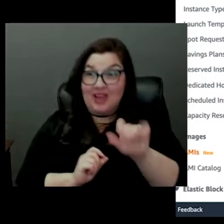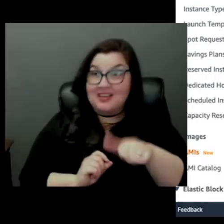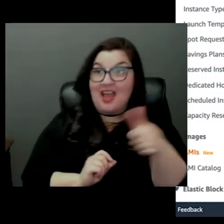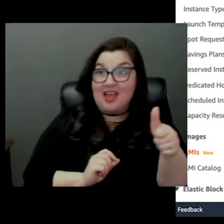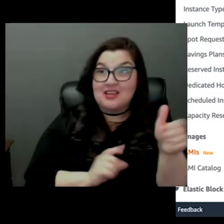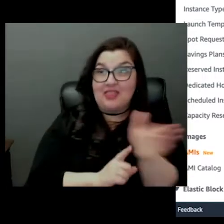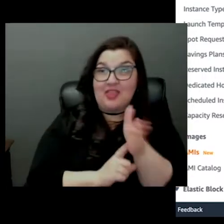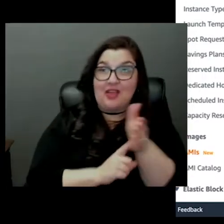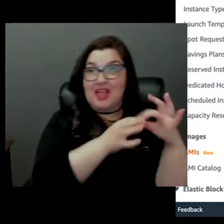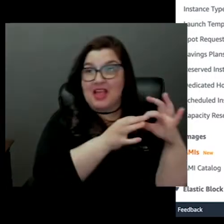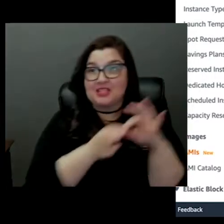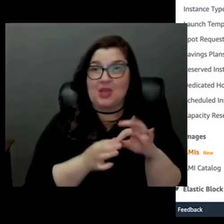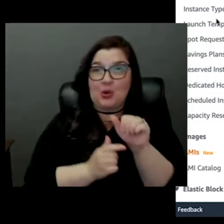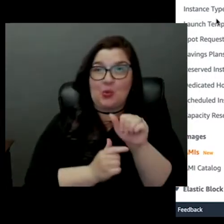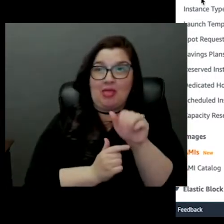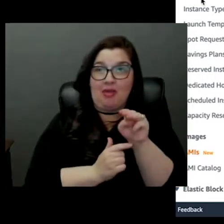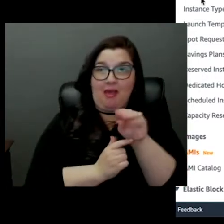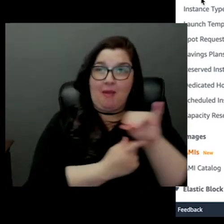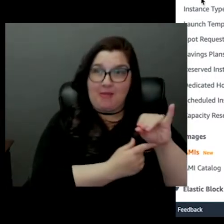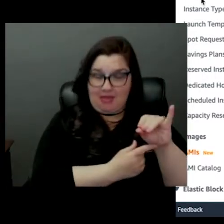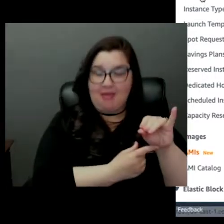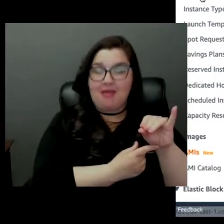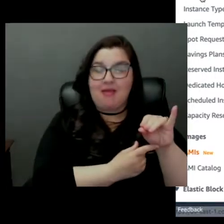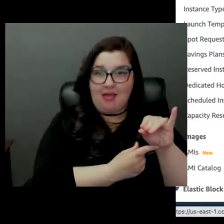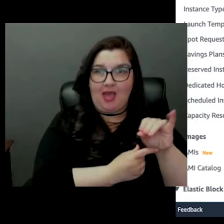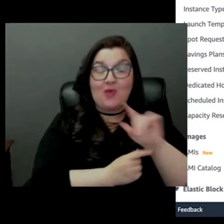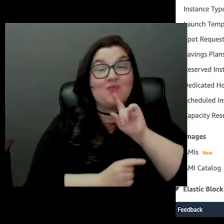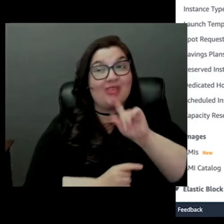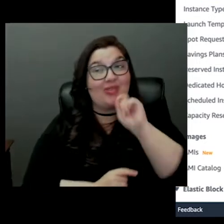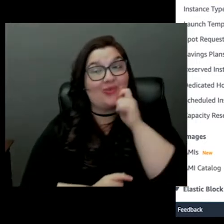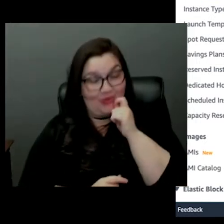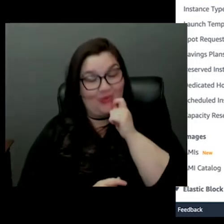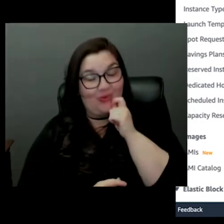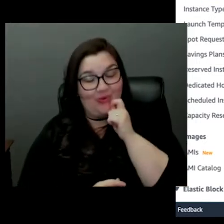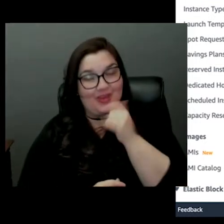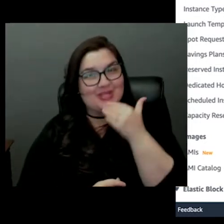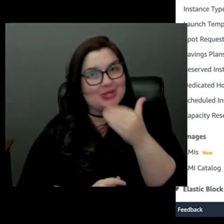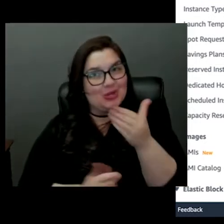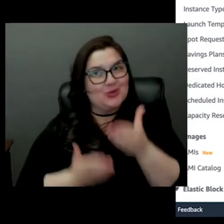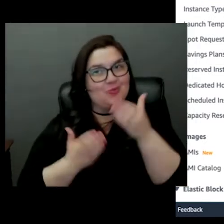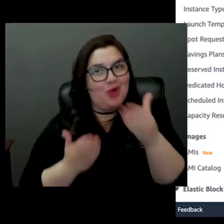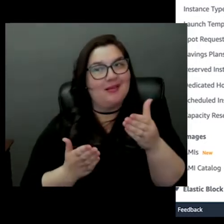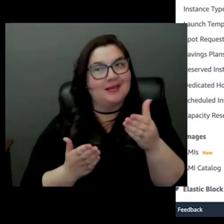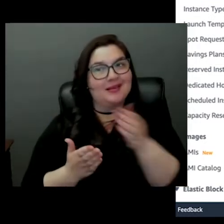with the army and what's really cool too it's good you brought that up Brian. Is it actually lives with the army.